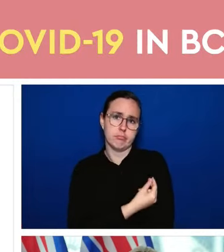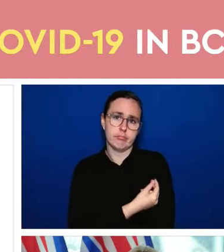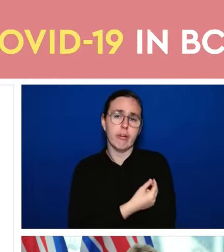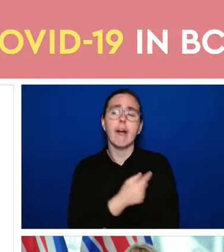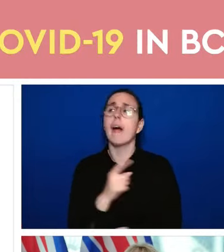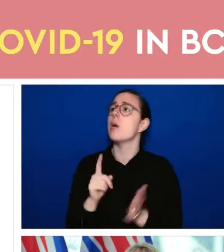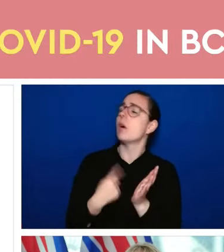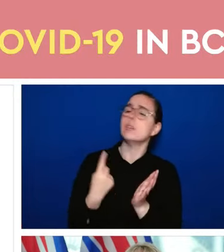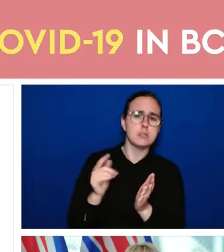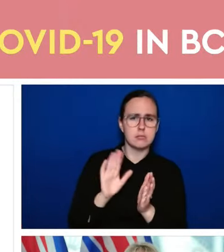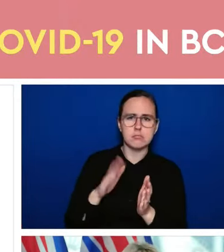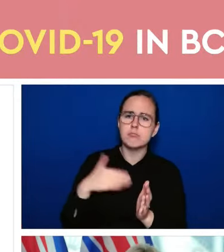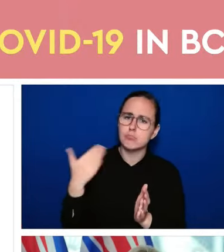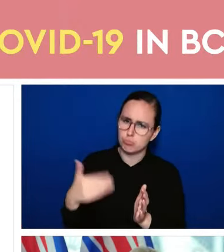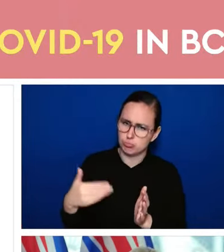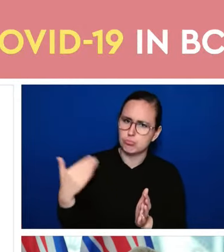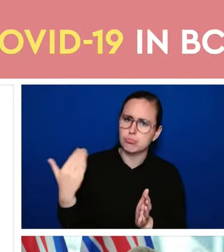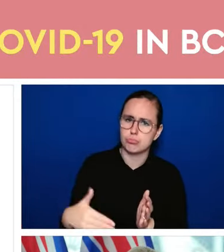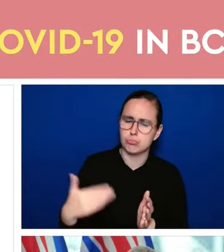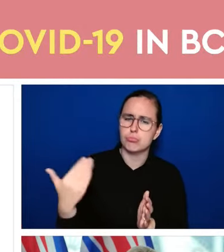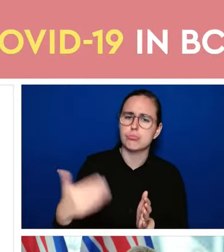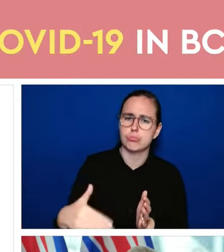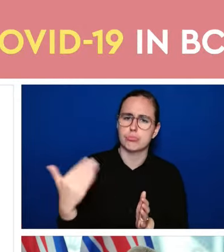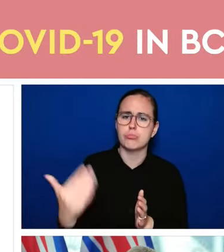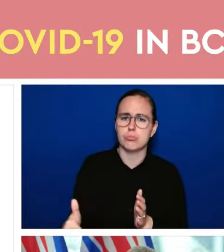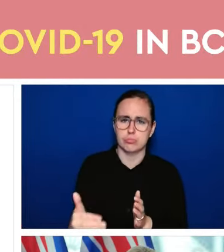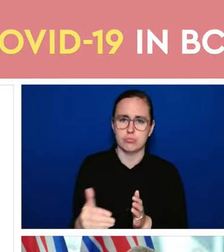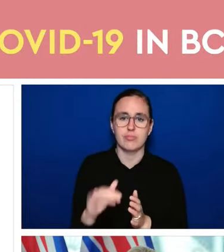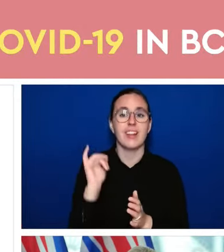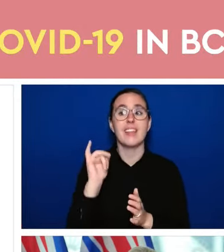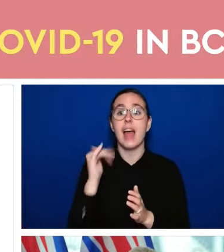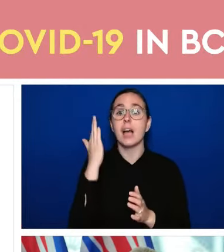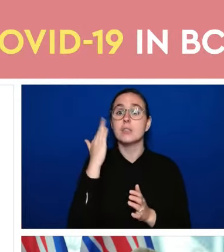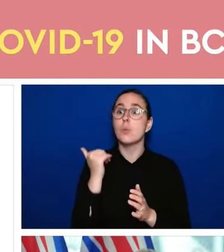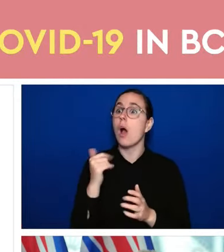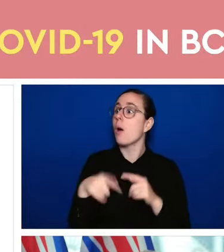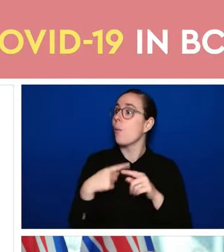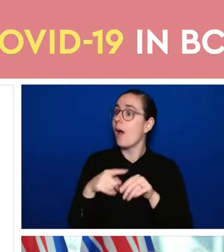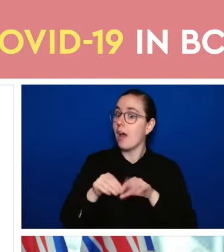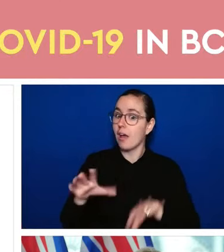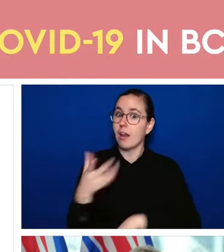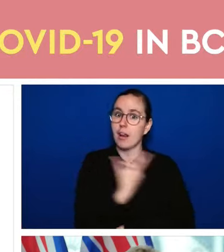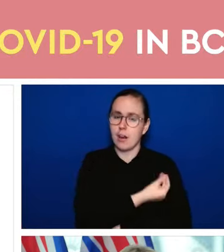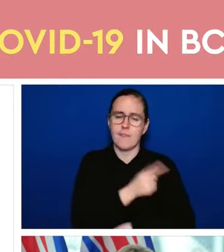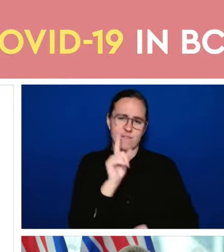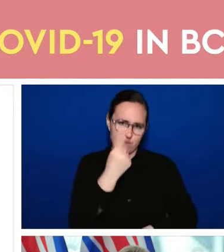routinely called up first for their vaccination. In addition